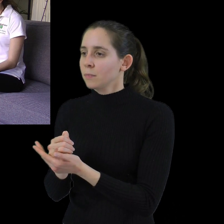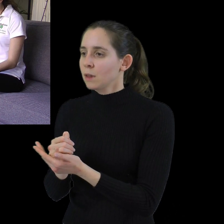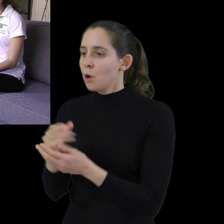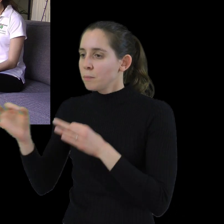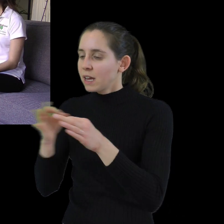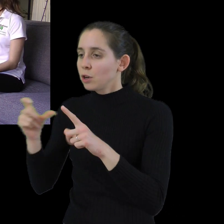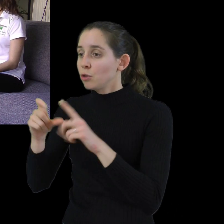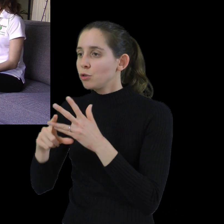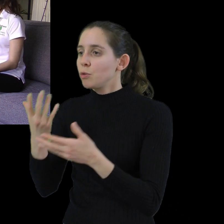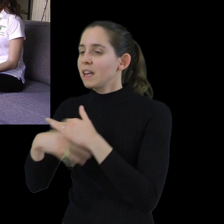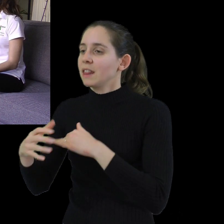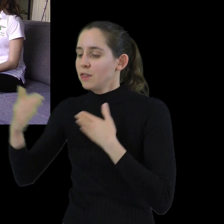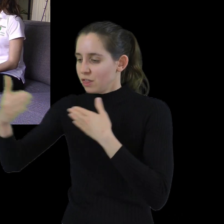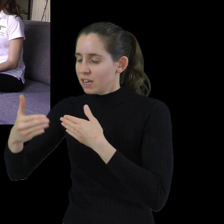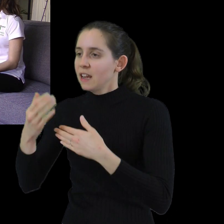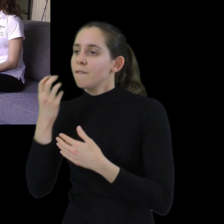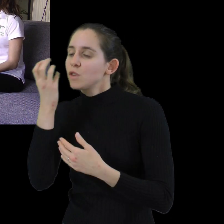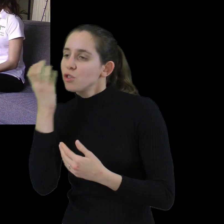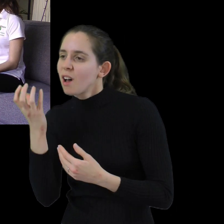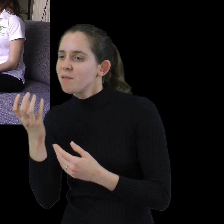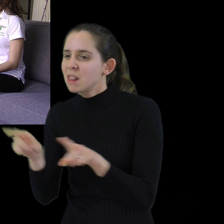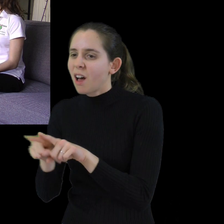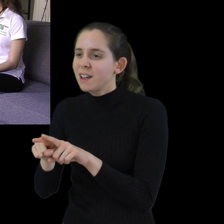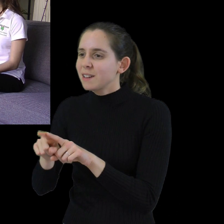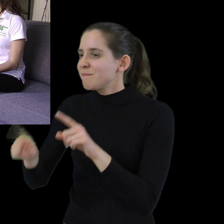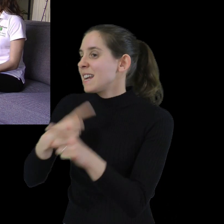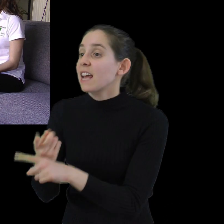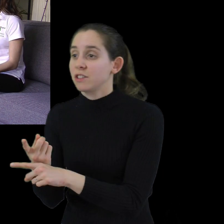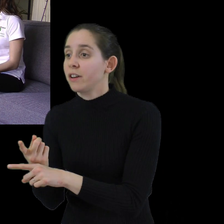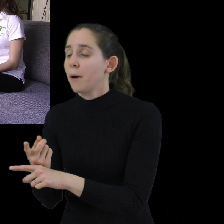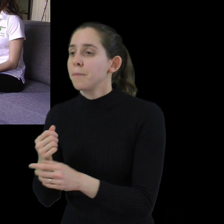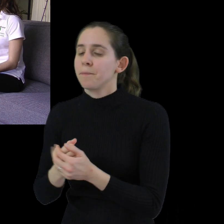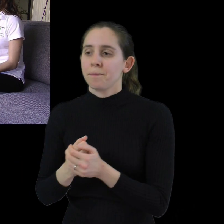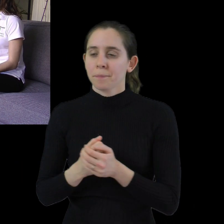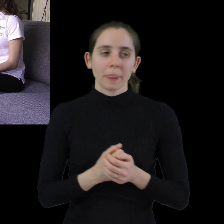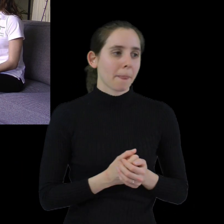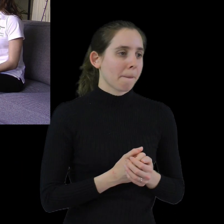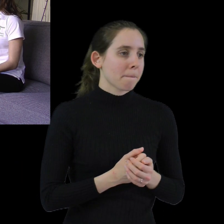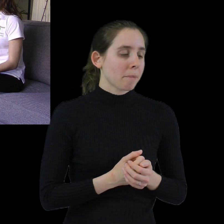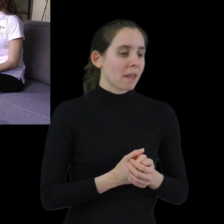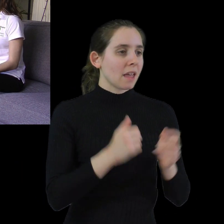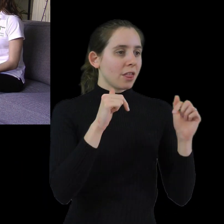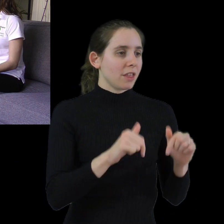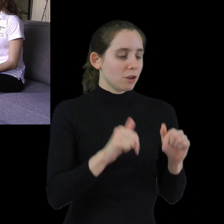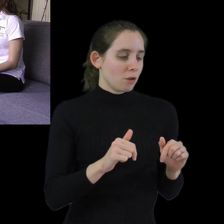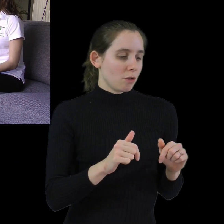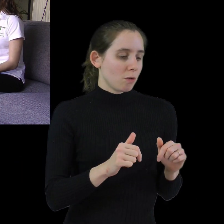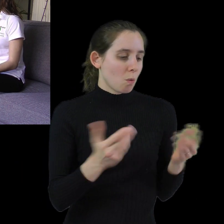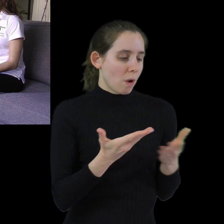planning to do in the near future? Like, you know, beyond this year? Wayne: Yeah. This is is where it really comes to the